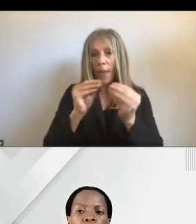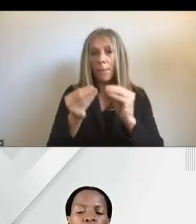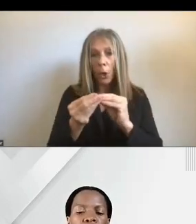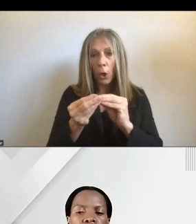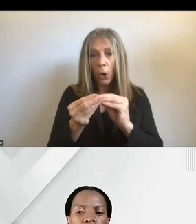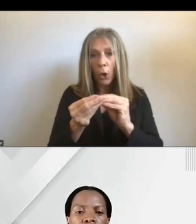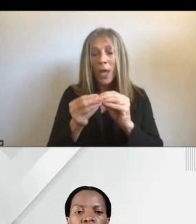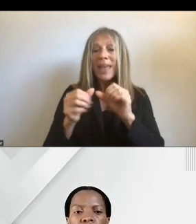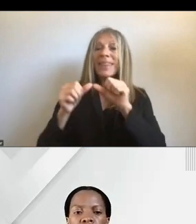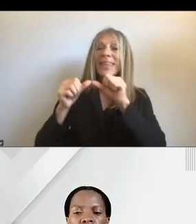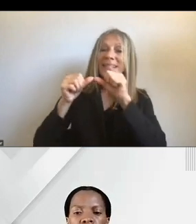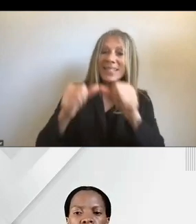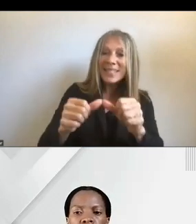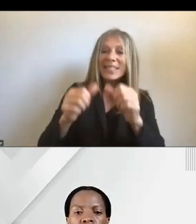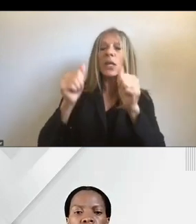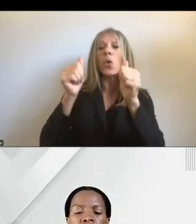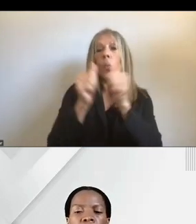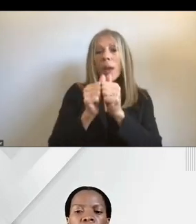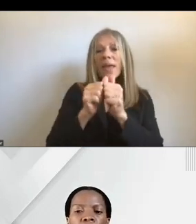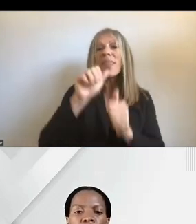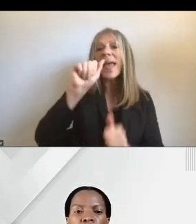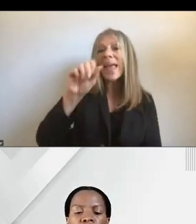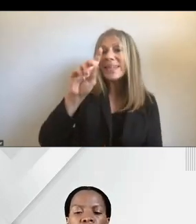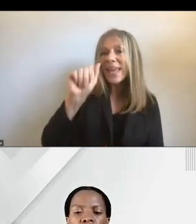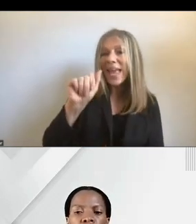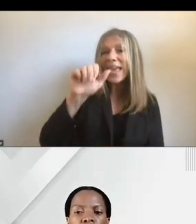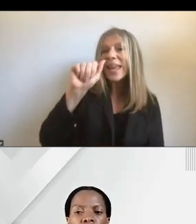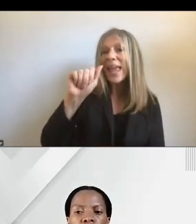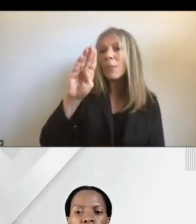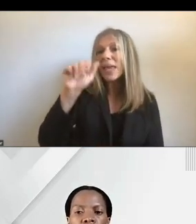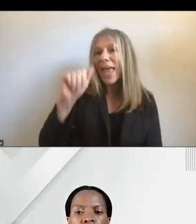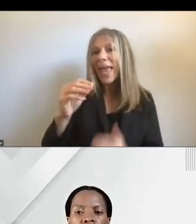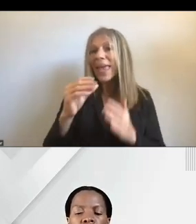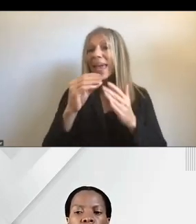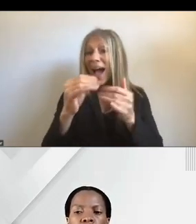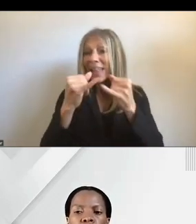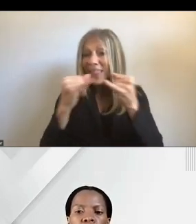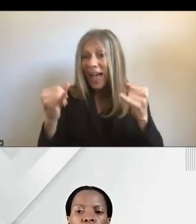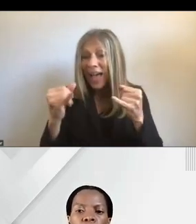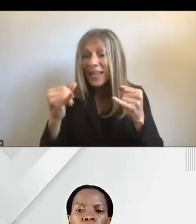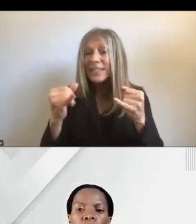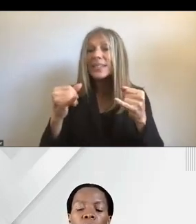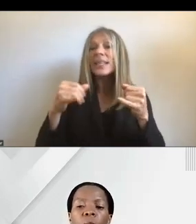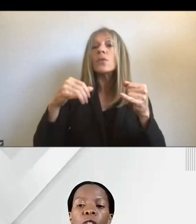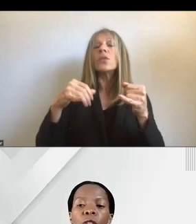For consistency with the ADA and the ABA accessibility guidelines which expressed